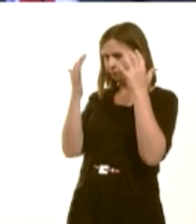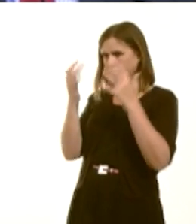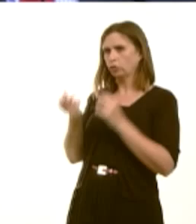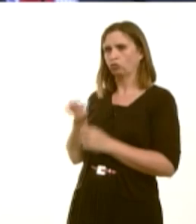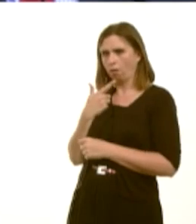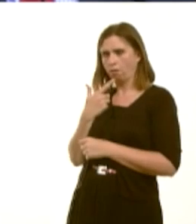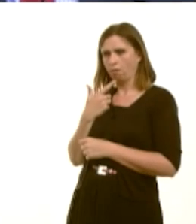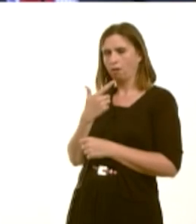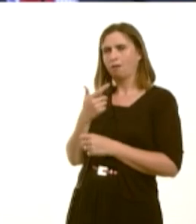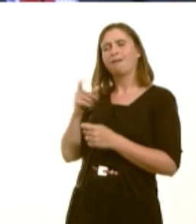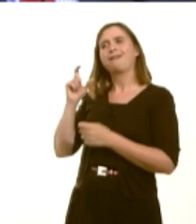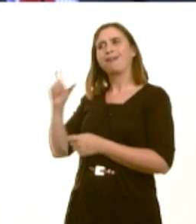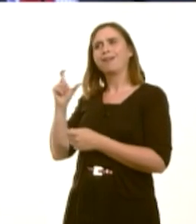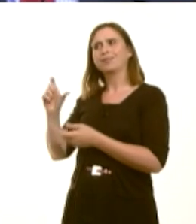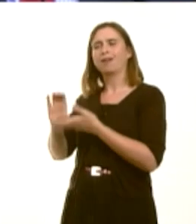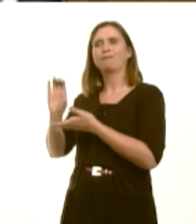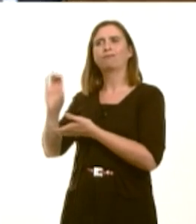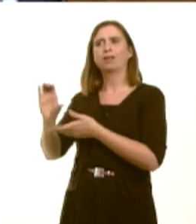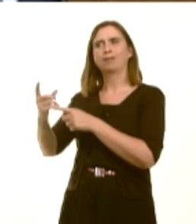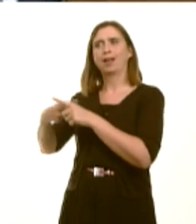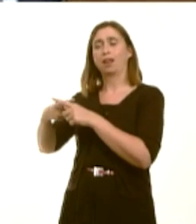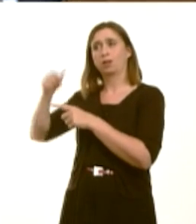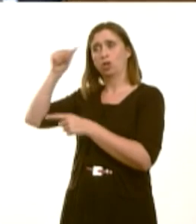drugs fund in England is, of course, we know itís been cut back. We know that, in March,